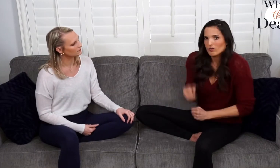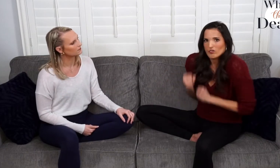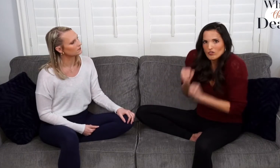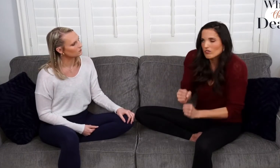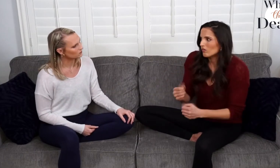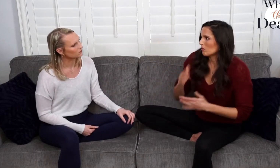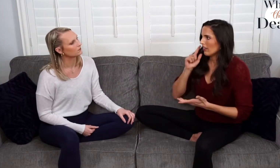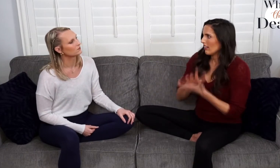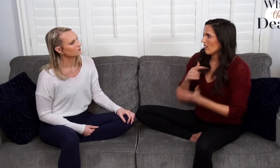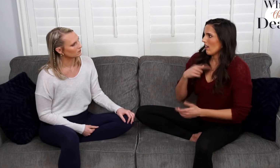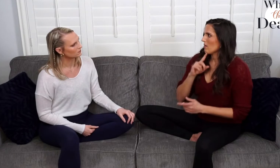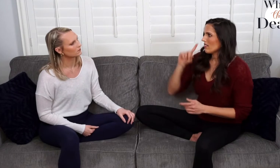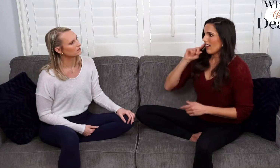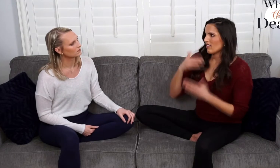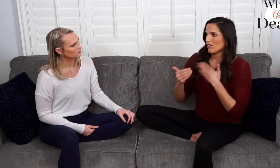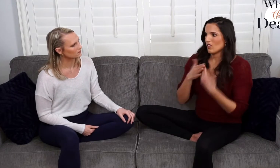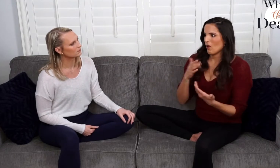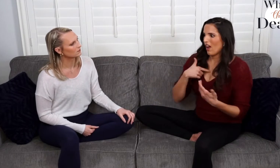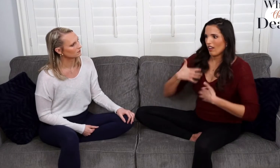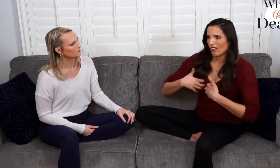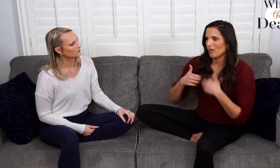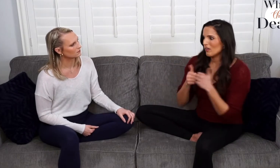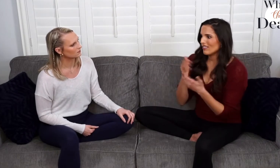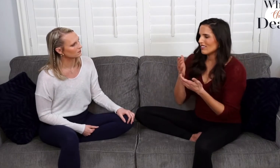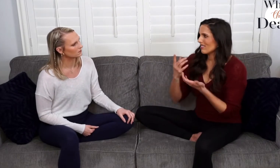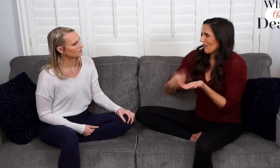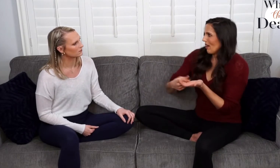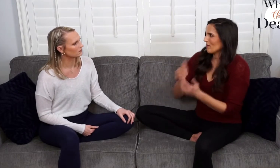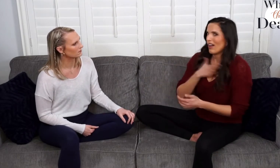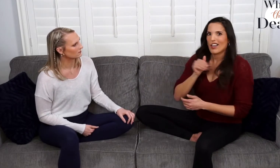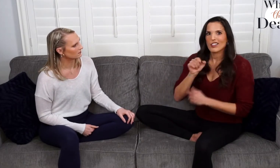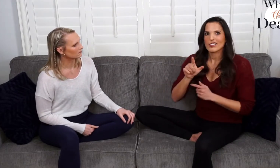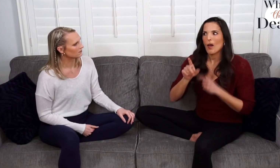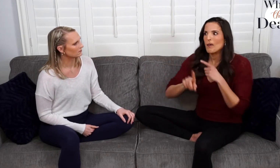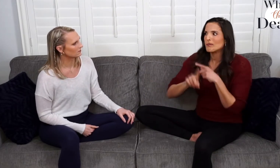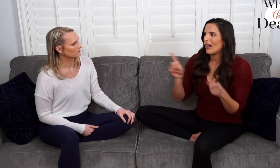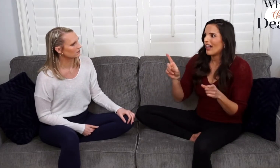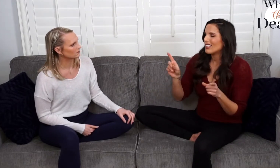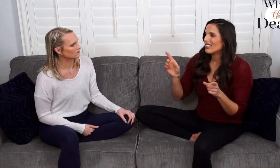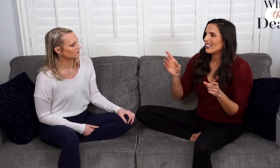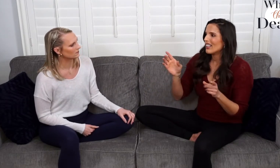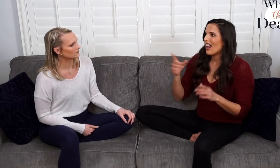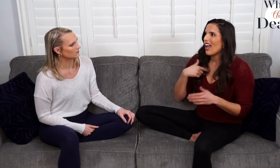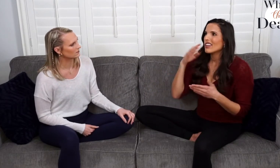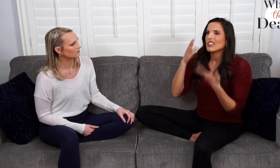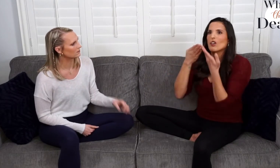and I strongly believe that I am Deaf, even though I'm insecure with my ASL sometimes but I think